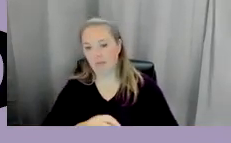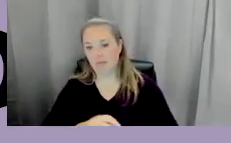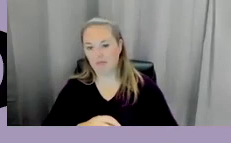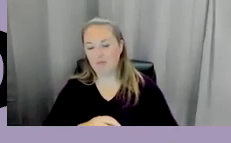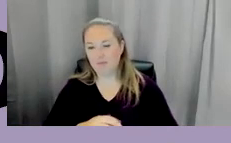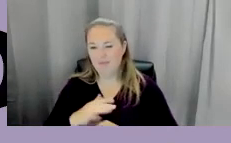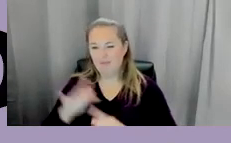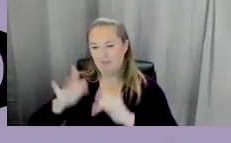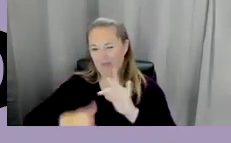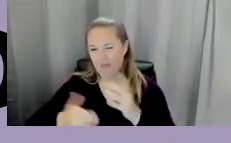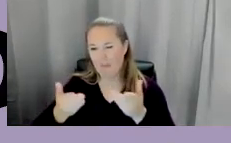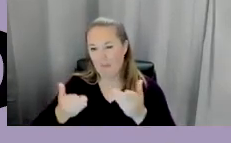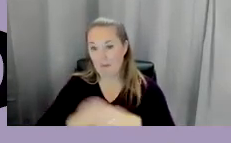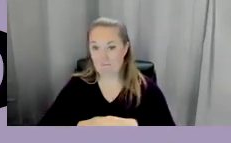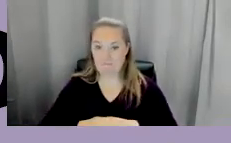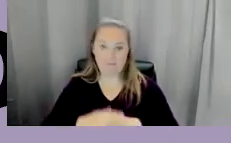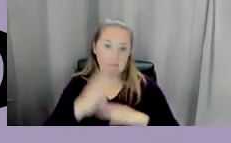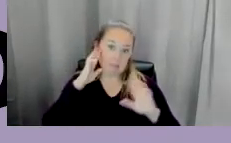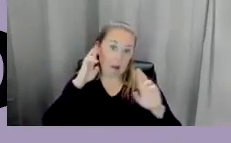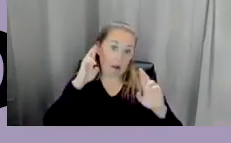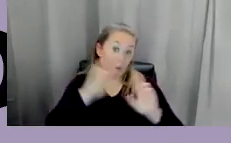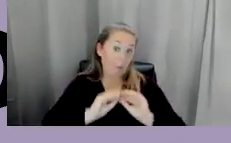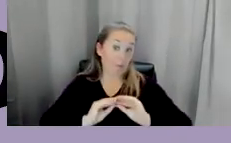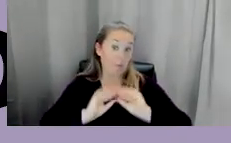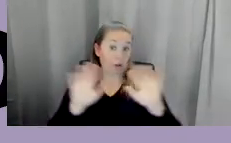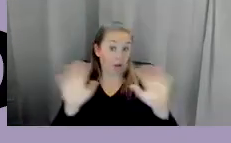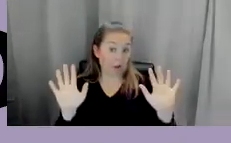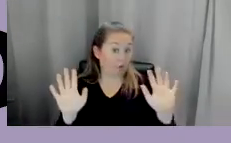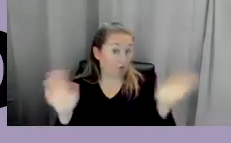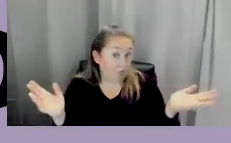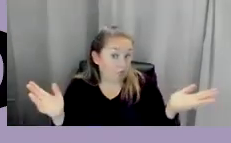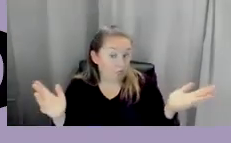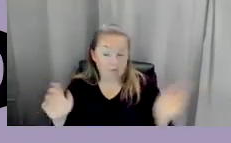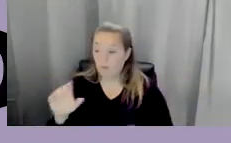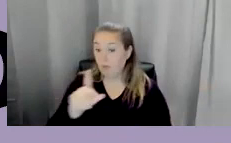, MAYBE THAT MIGHT NOT BE AS COMPETITIVE